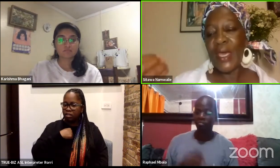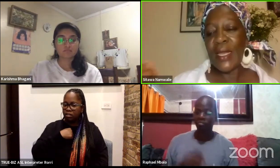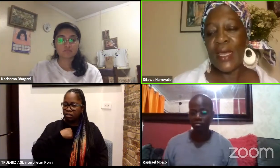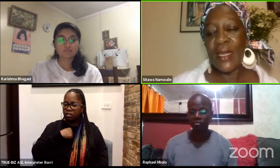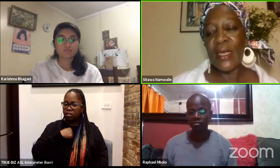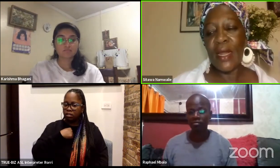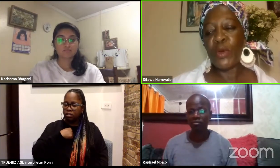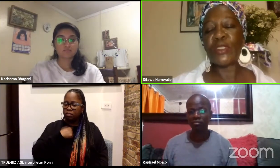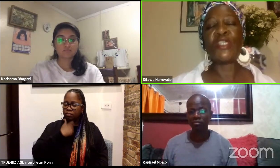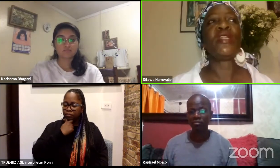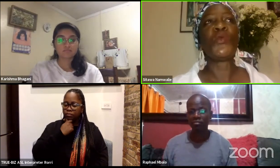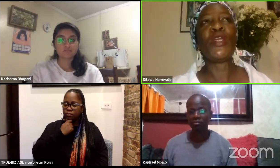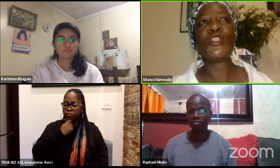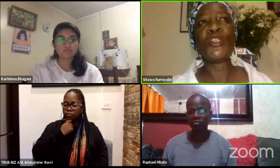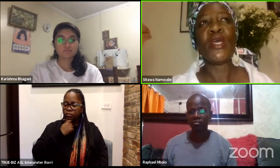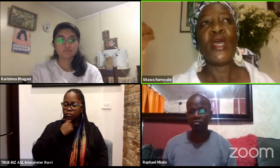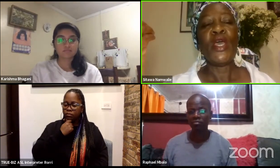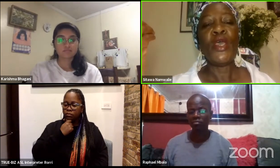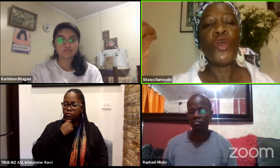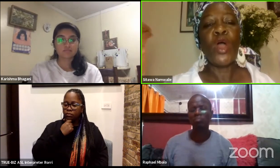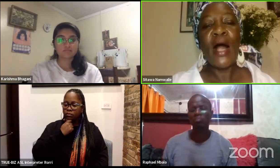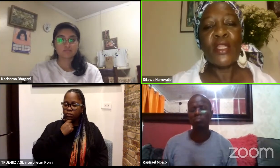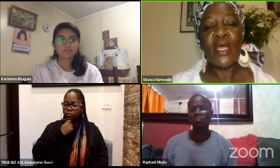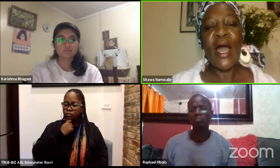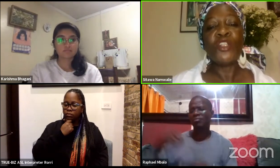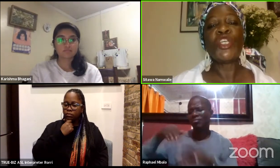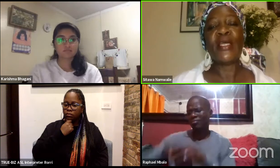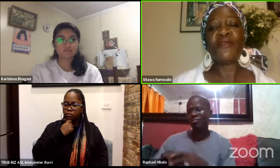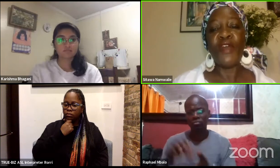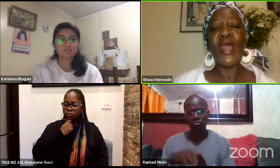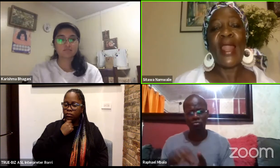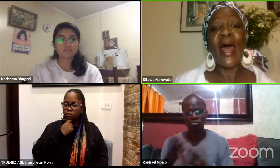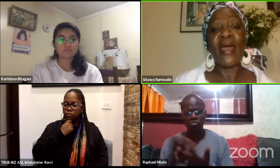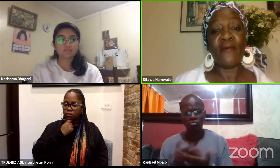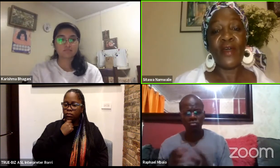Being in a position in which the culture is very alive,